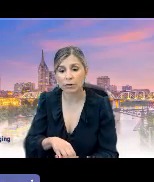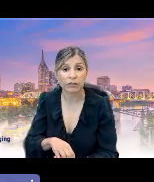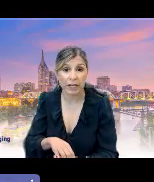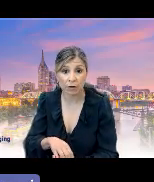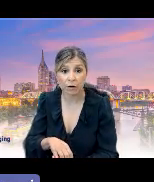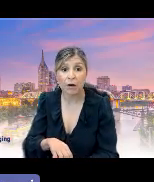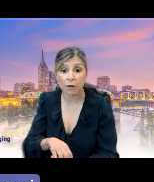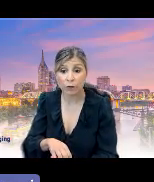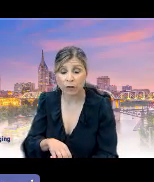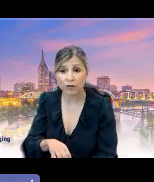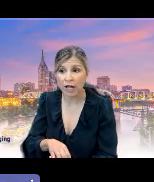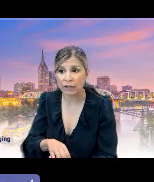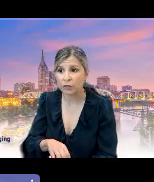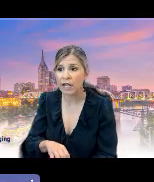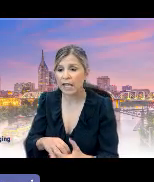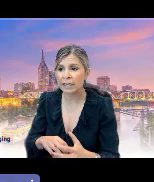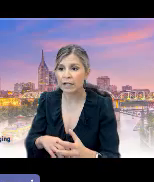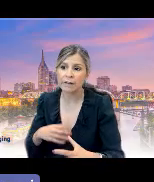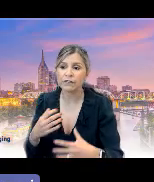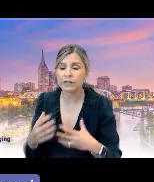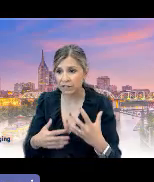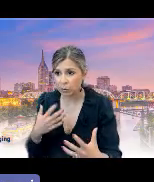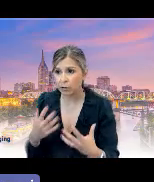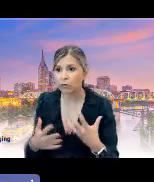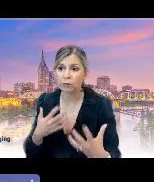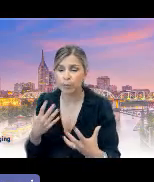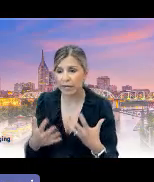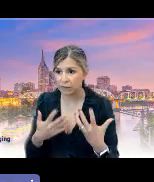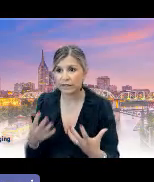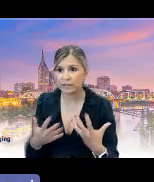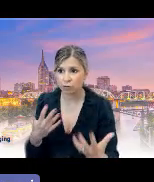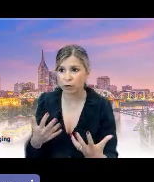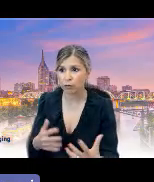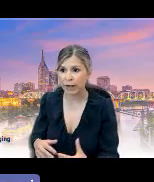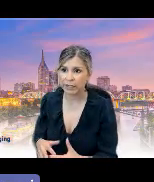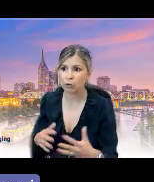000 a year of care for their child in a flexible benefit sort of way.